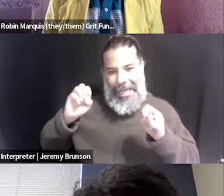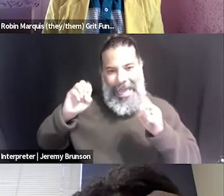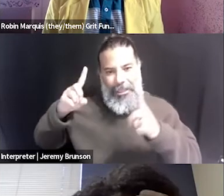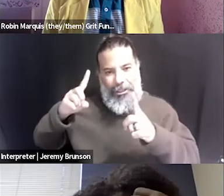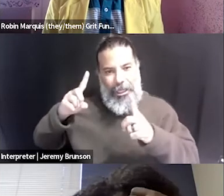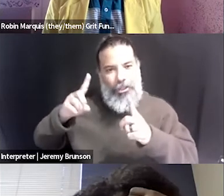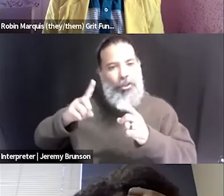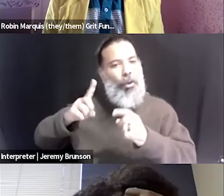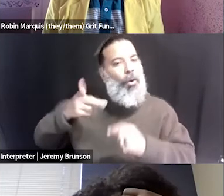release, right.